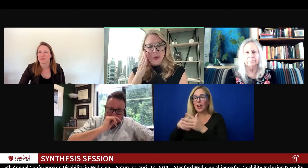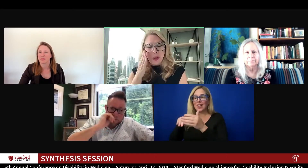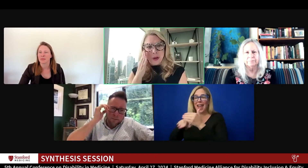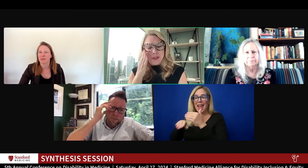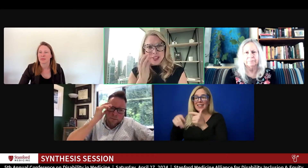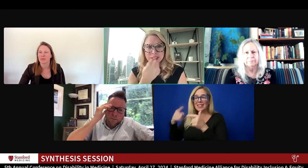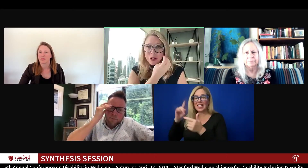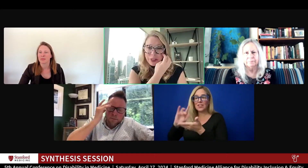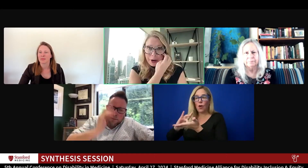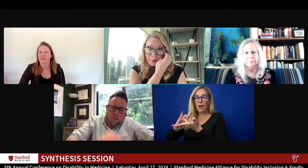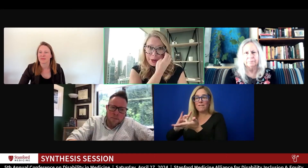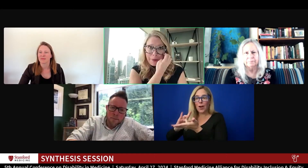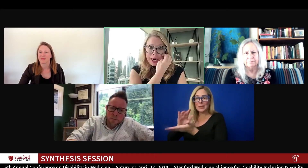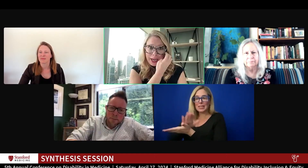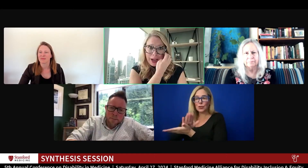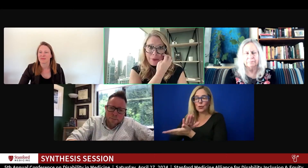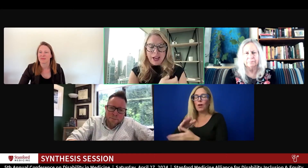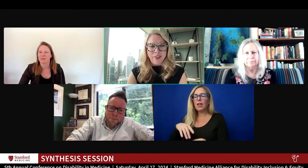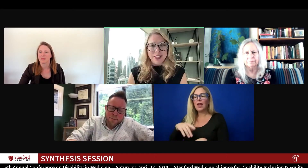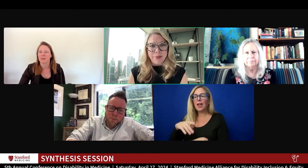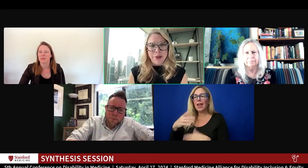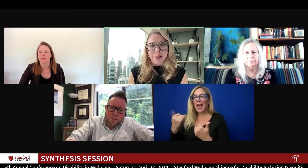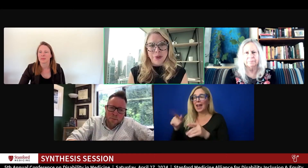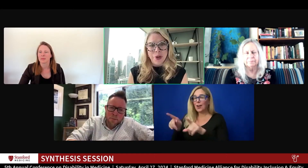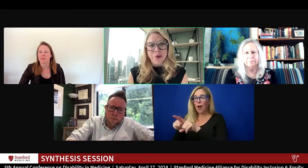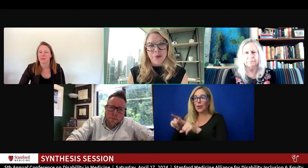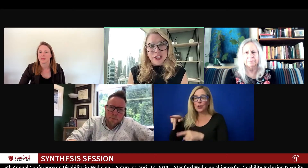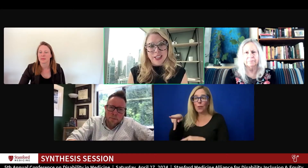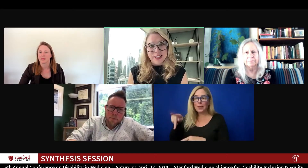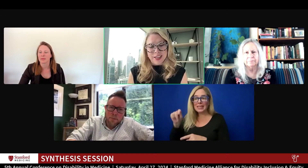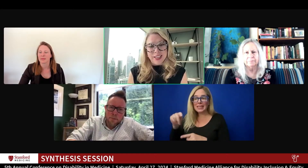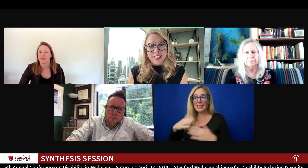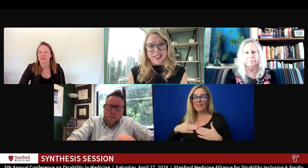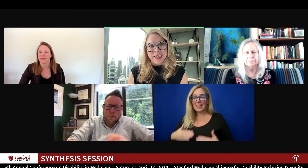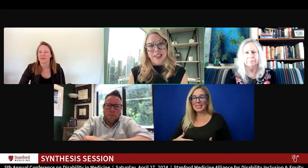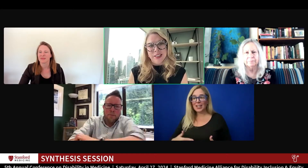some work with physical therapy right now, we have somebody who's really excited to take a